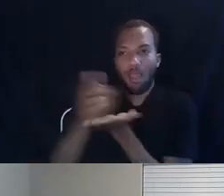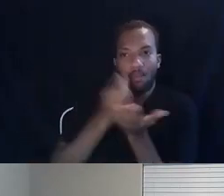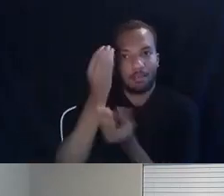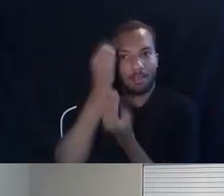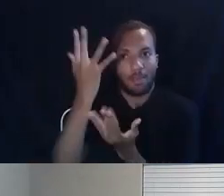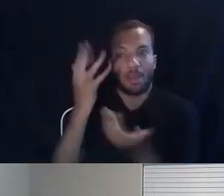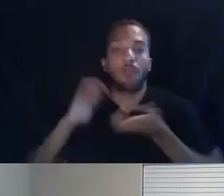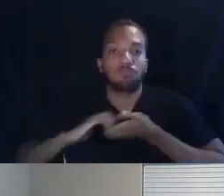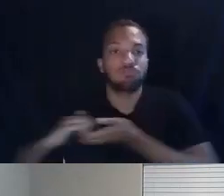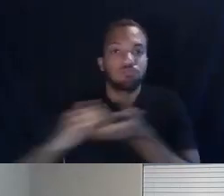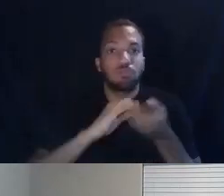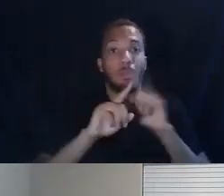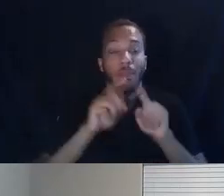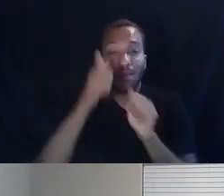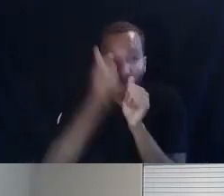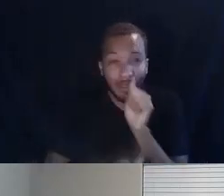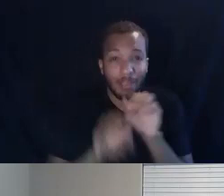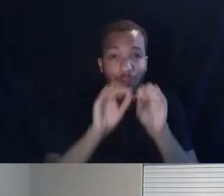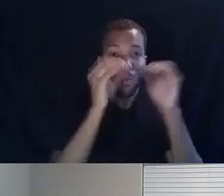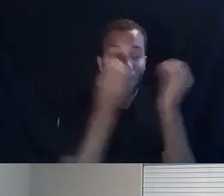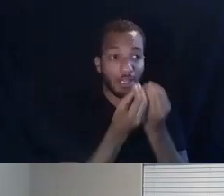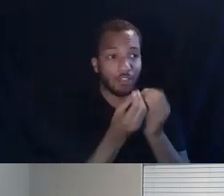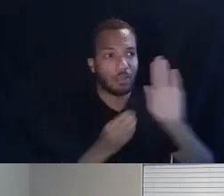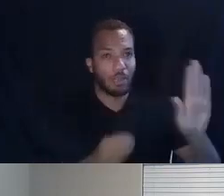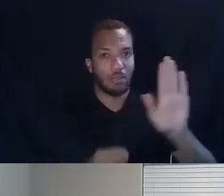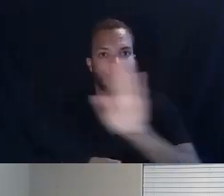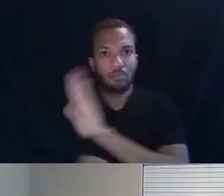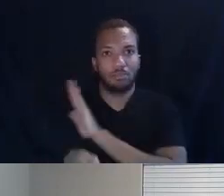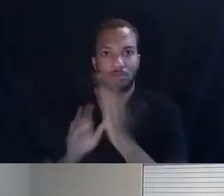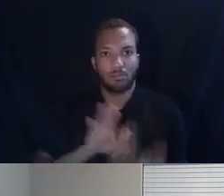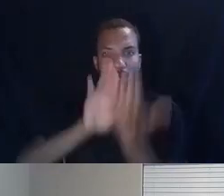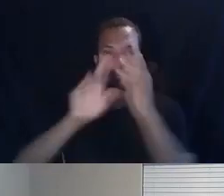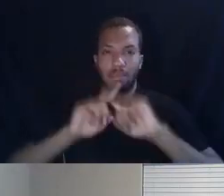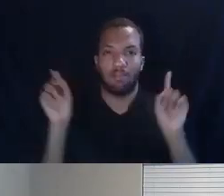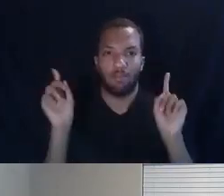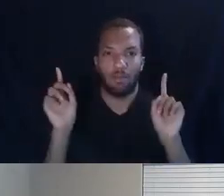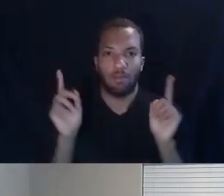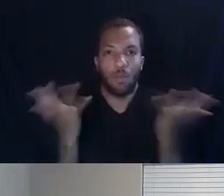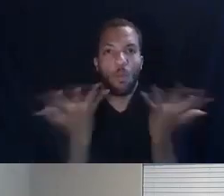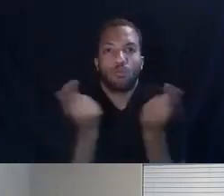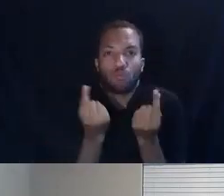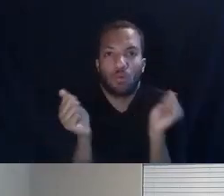But what each organization does with the data is independent. Now, some organizations may partner with one another